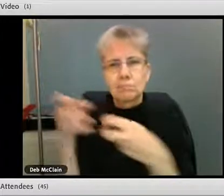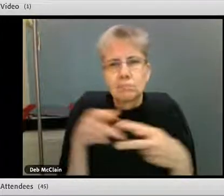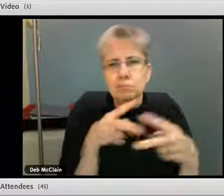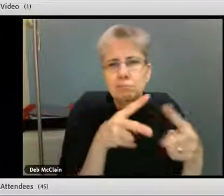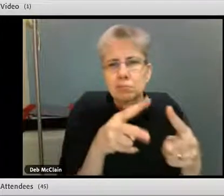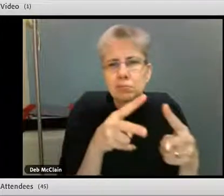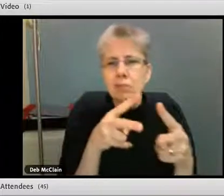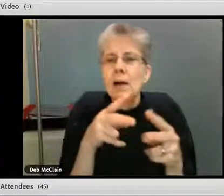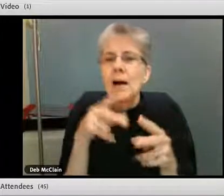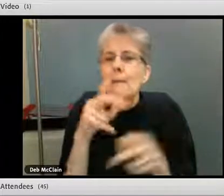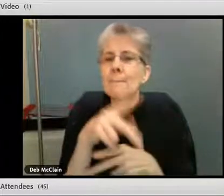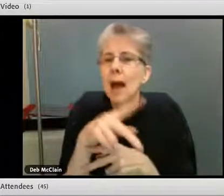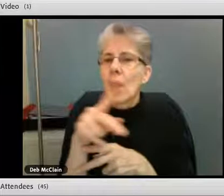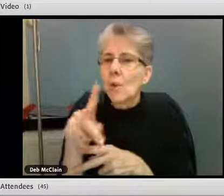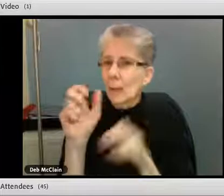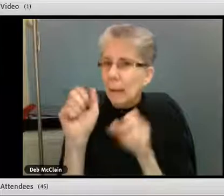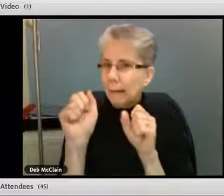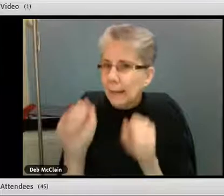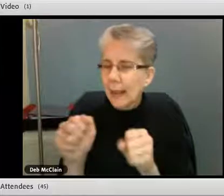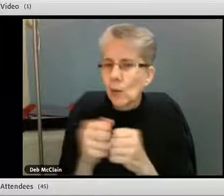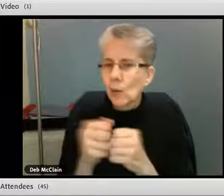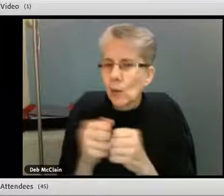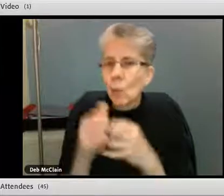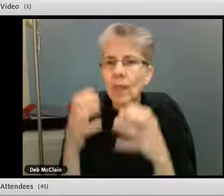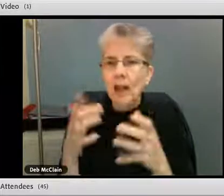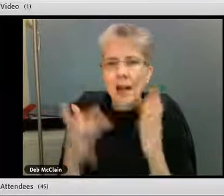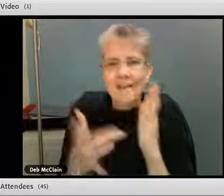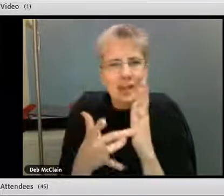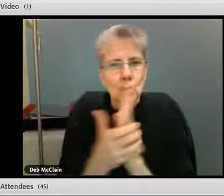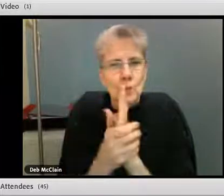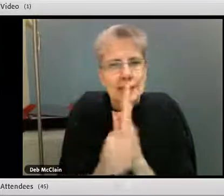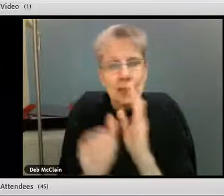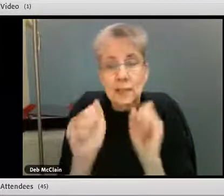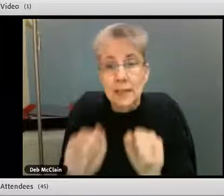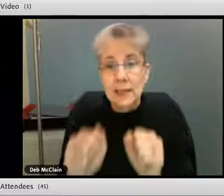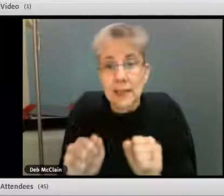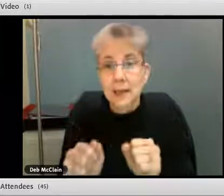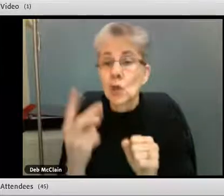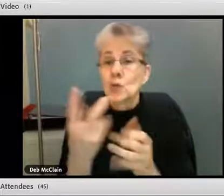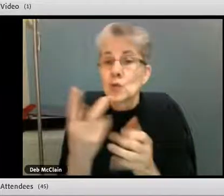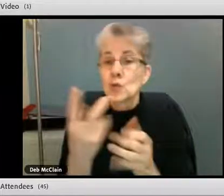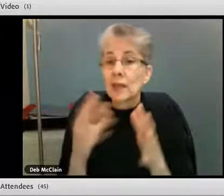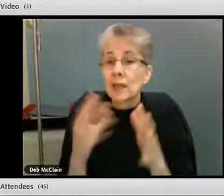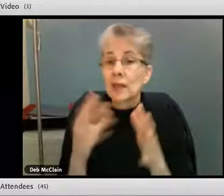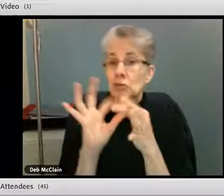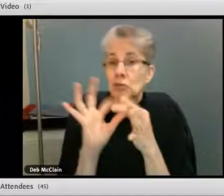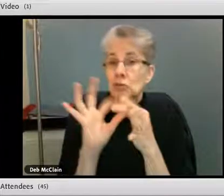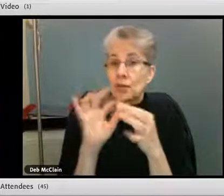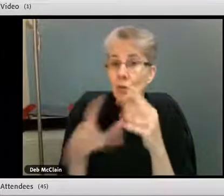without a lot of technical skills. A couple things to mention, though, when you're adding an image.